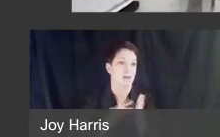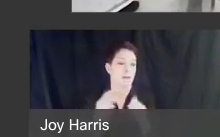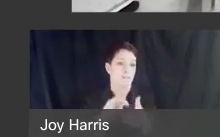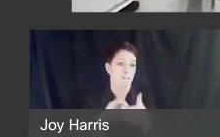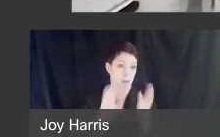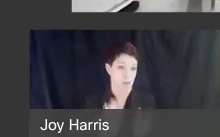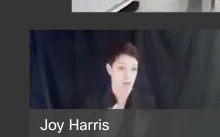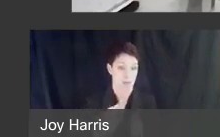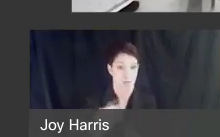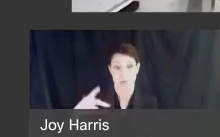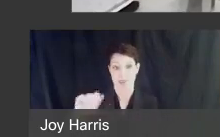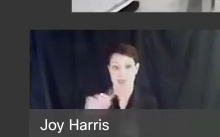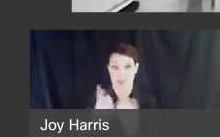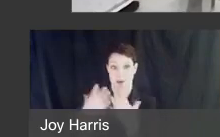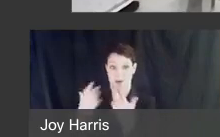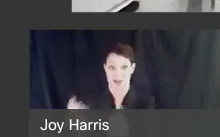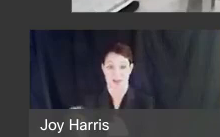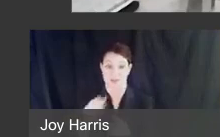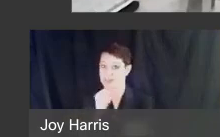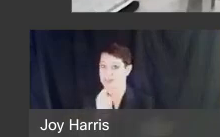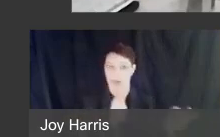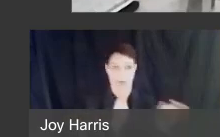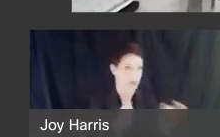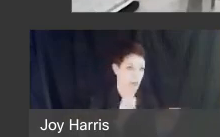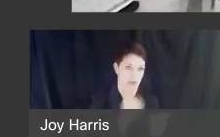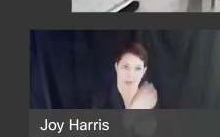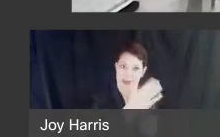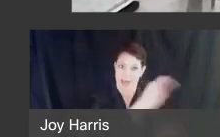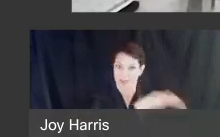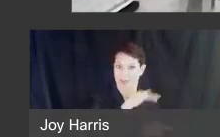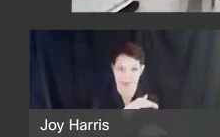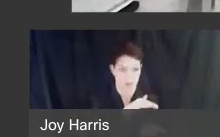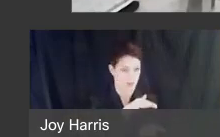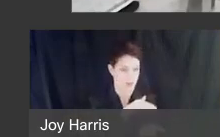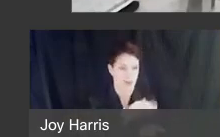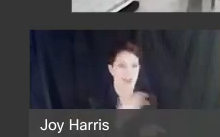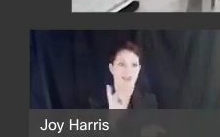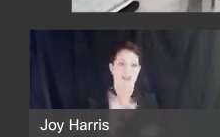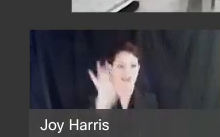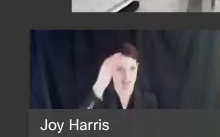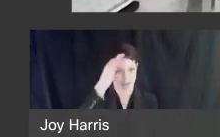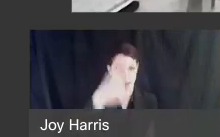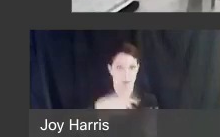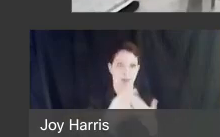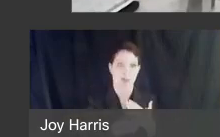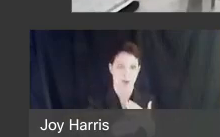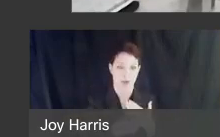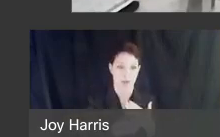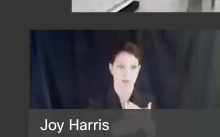Health does not control that allocation. This is a federal program that President Biden has started